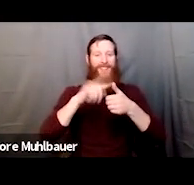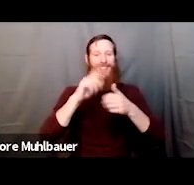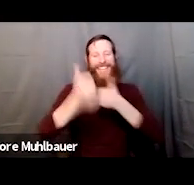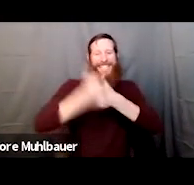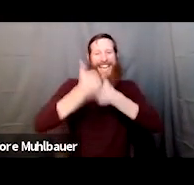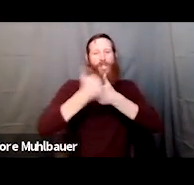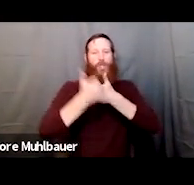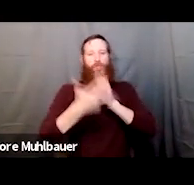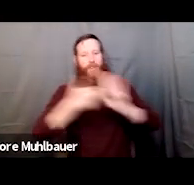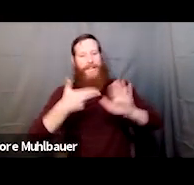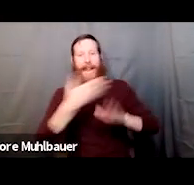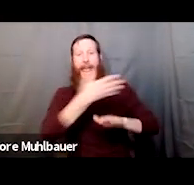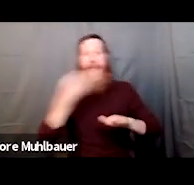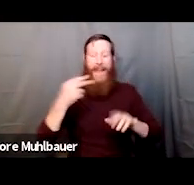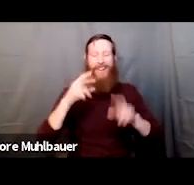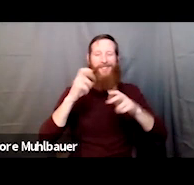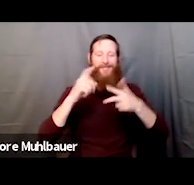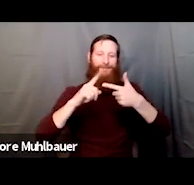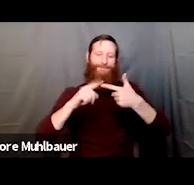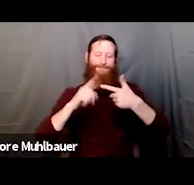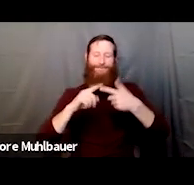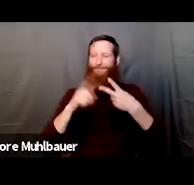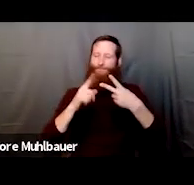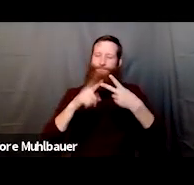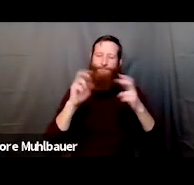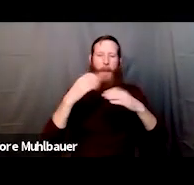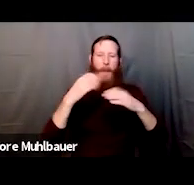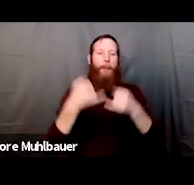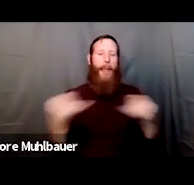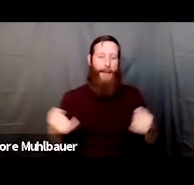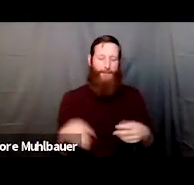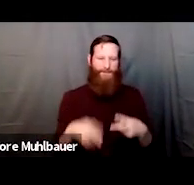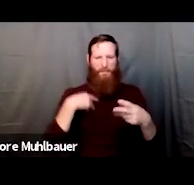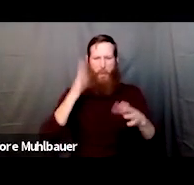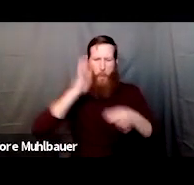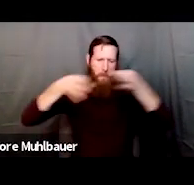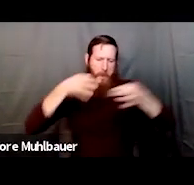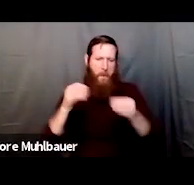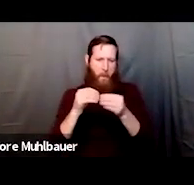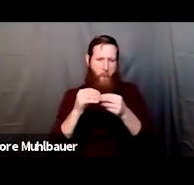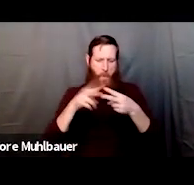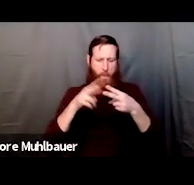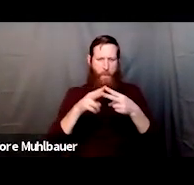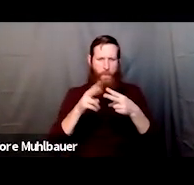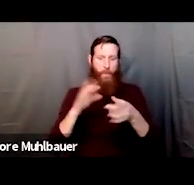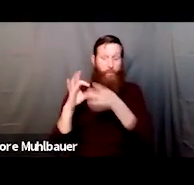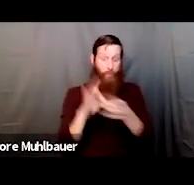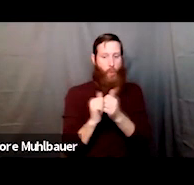And I will talk more about those tools specifically in our own forecast zone on the NWAC website.